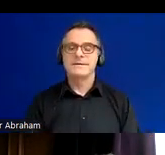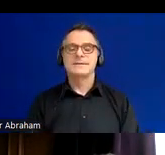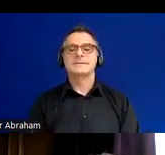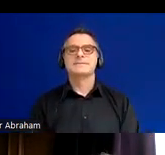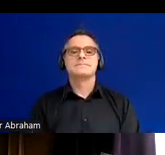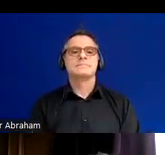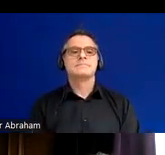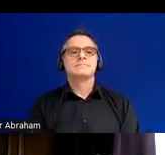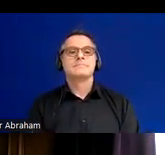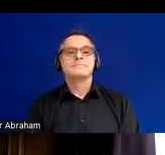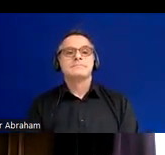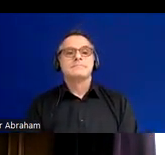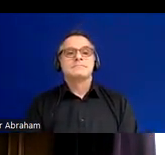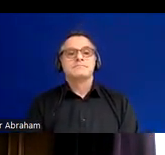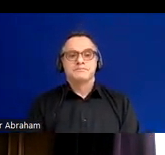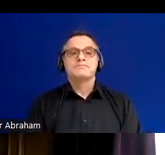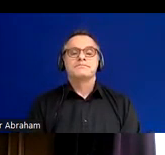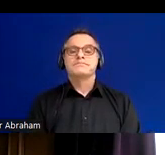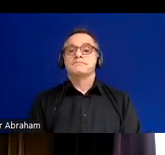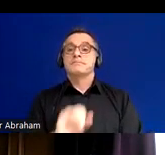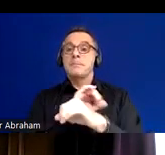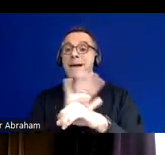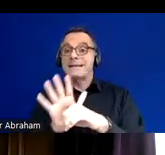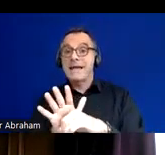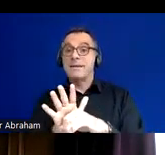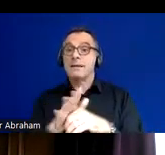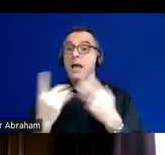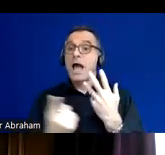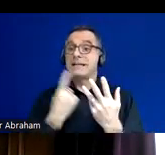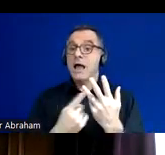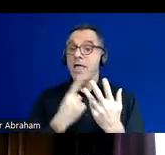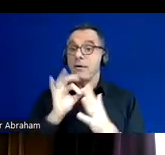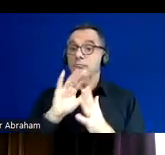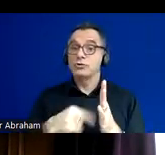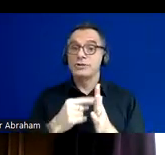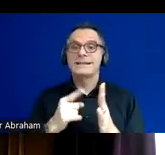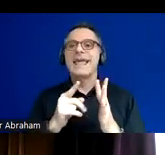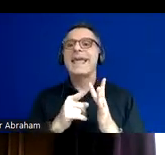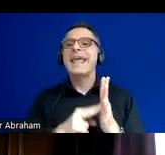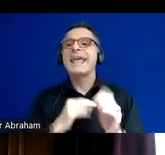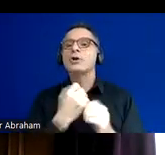Another project that happened around the time of the pandemic was with Ingrid Pollard. So,